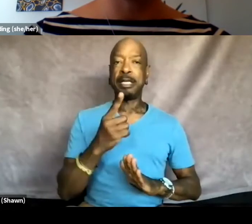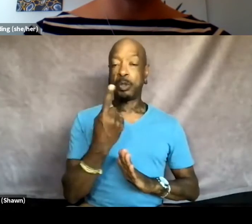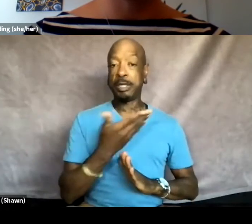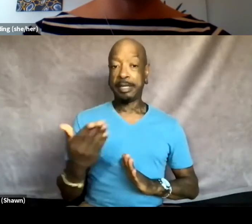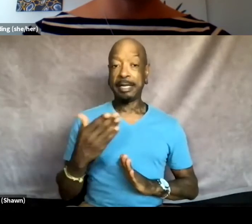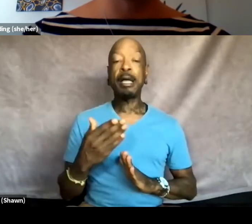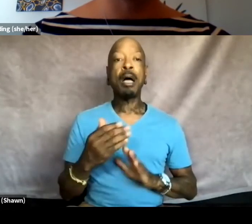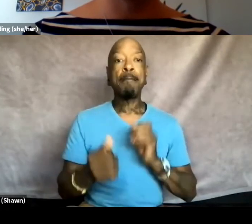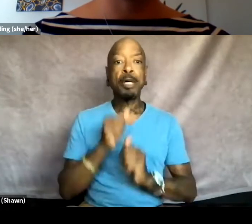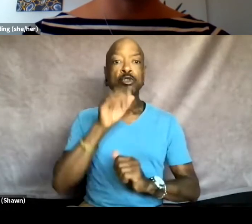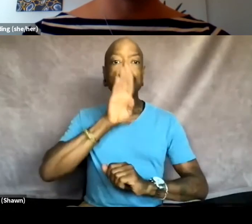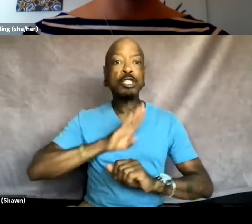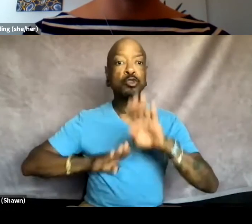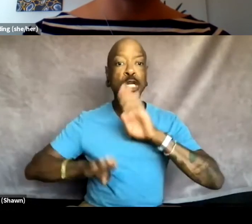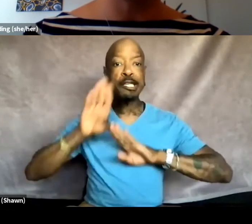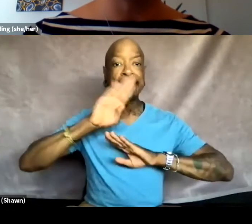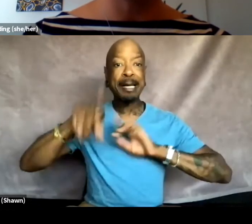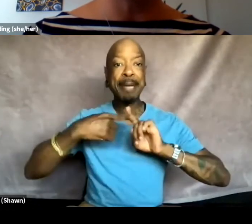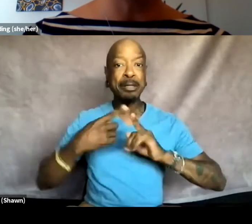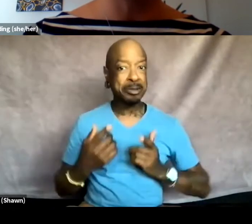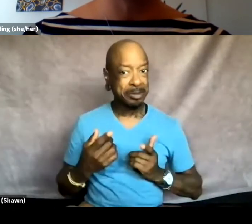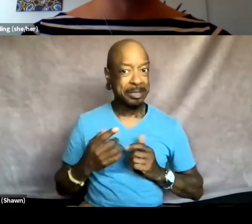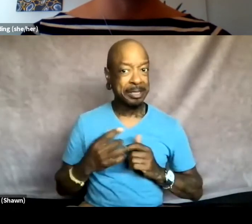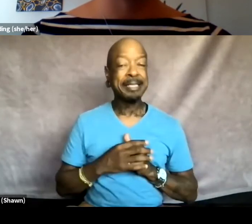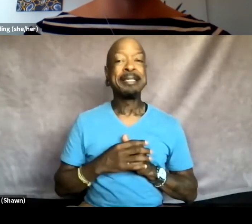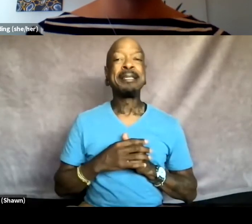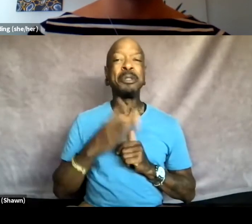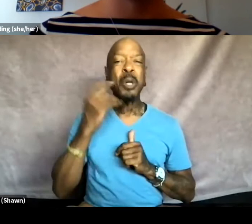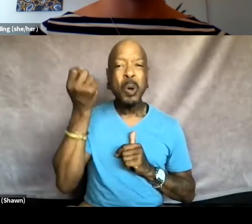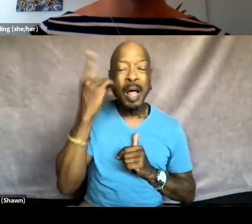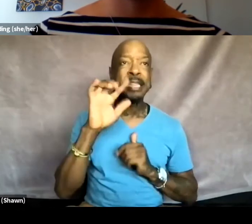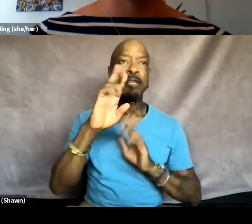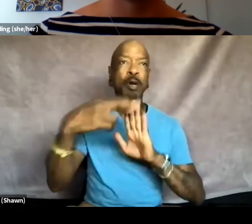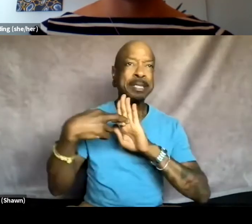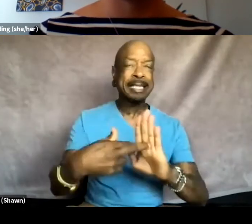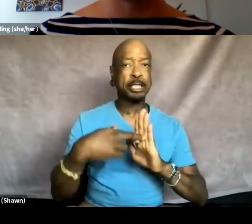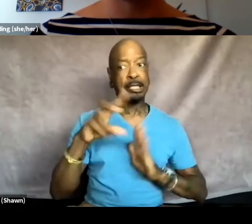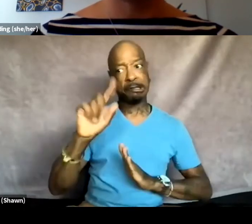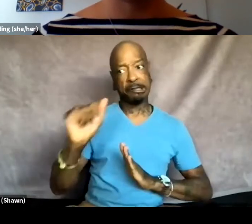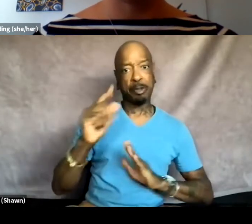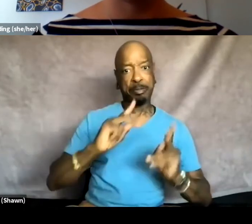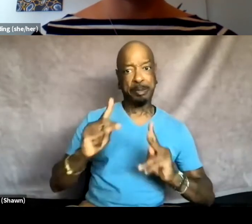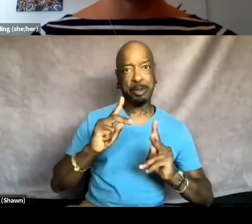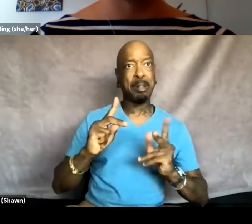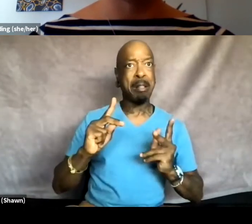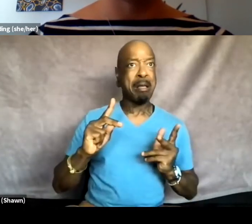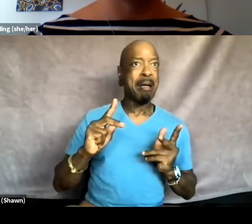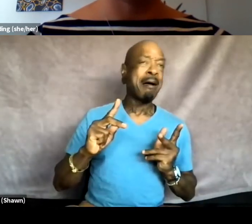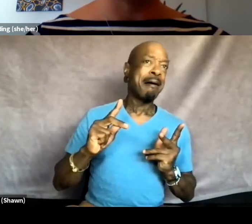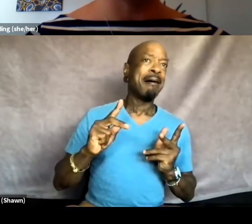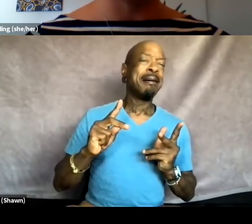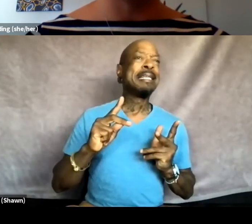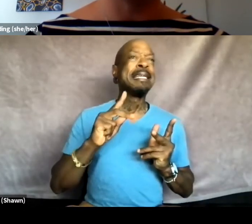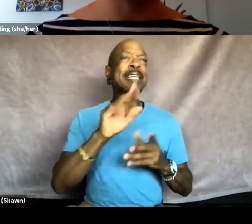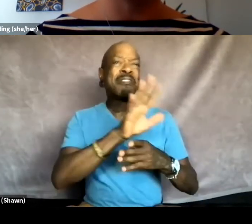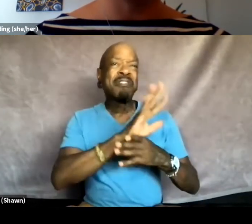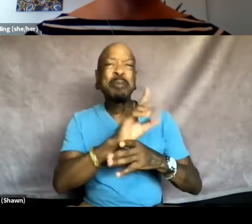about with regard to be representation, we get in and out of film and TV, even on social